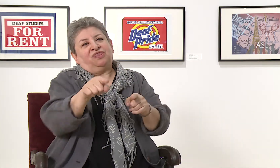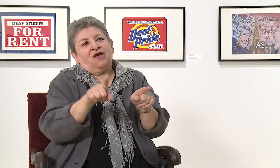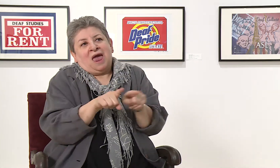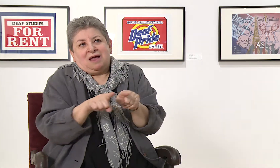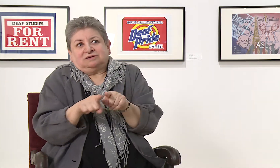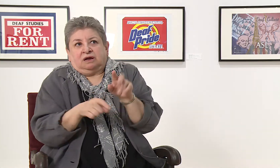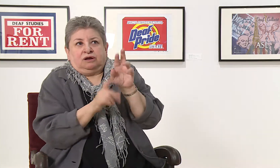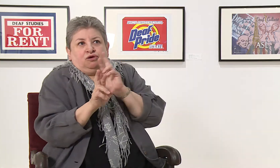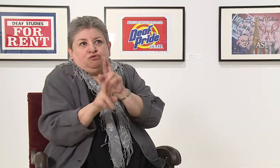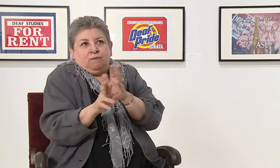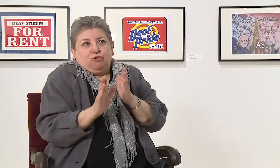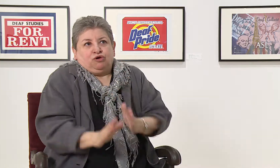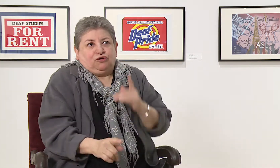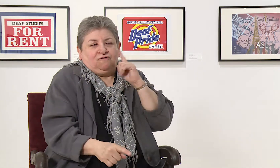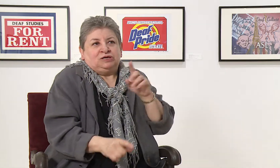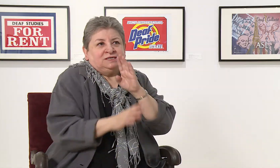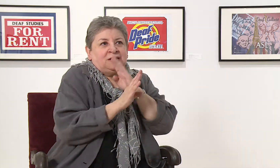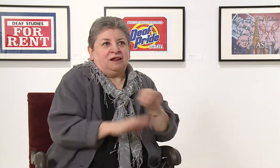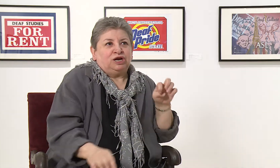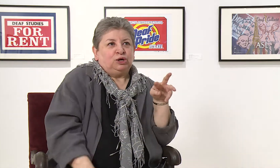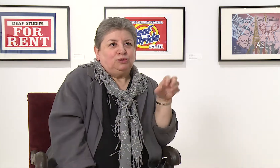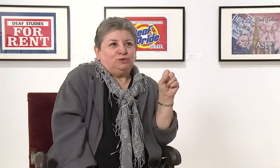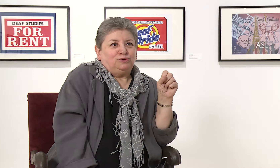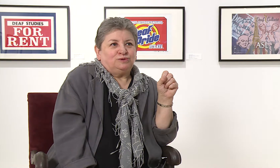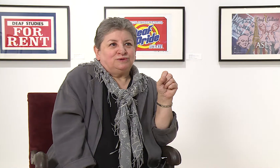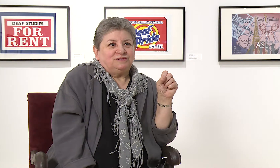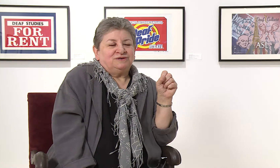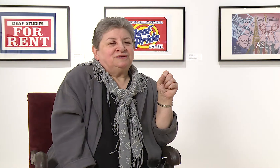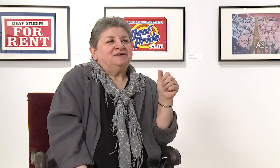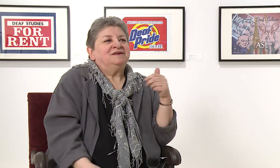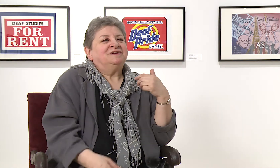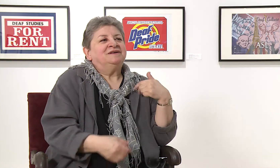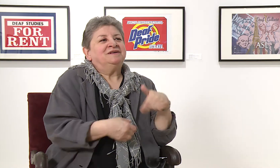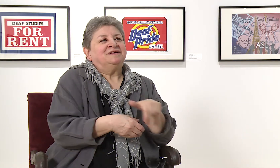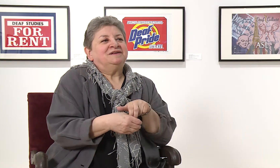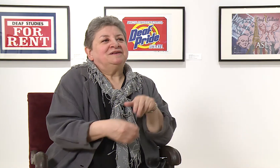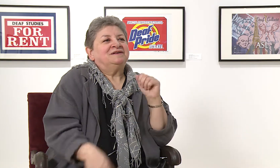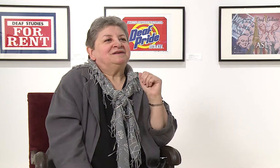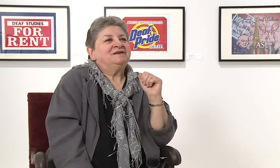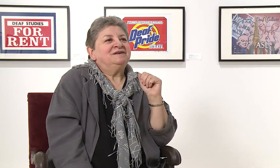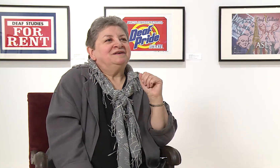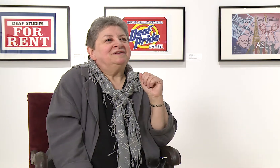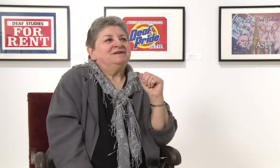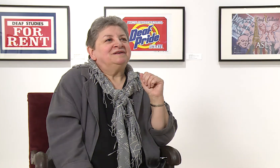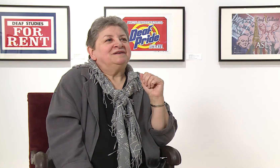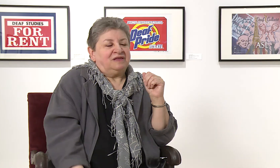it was later on in the week of Deaf Way, and so I happened to be able to go as a reporter